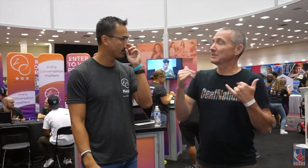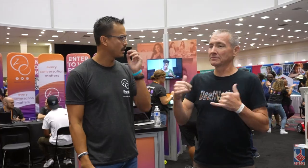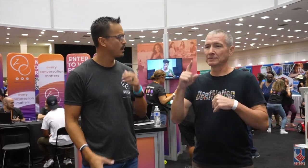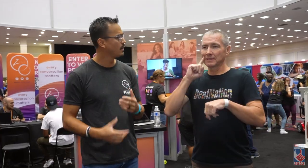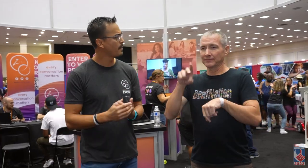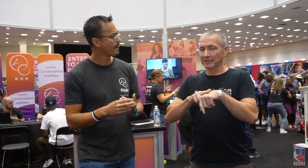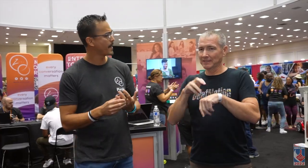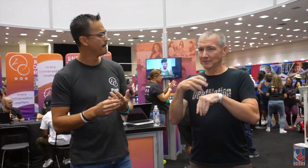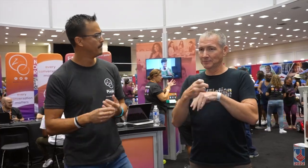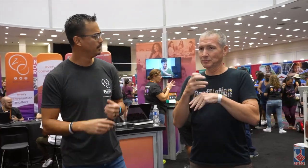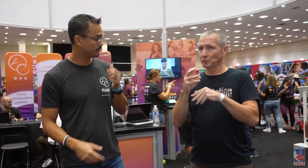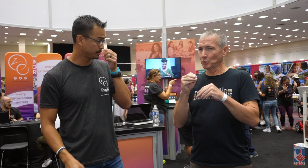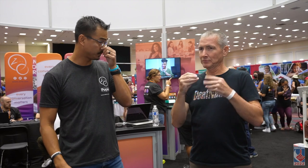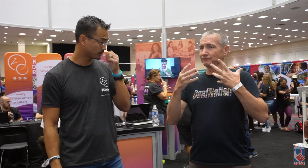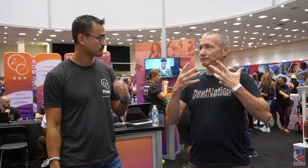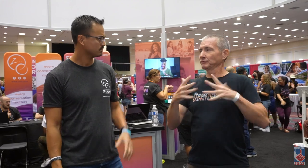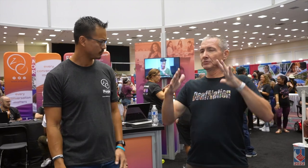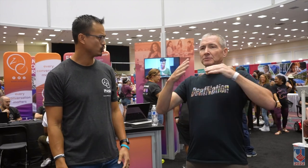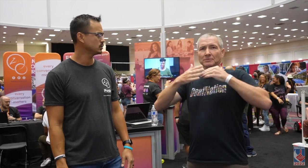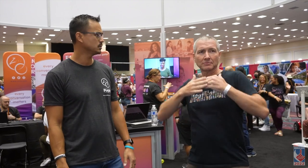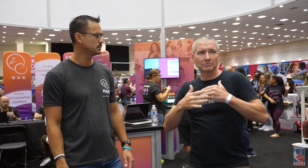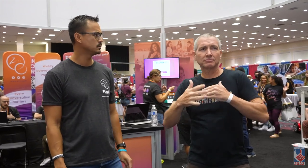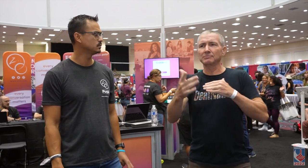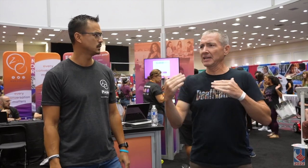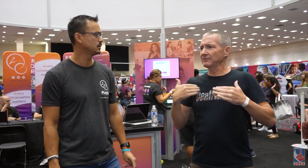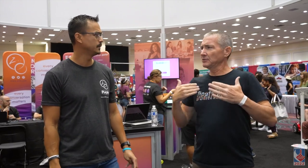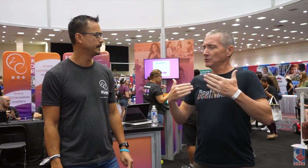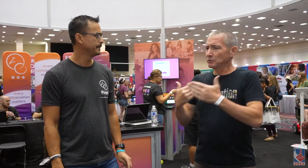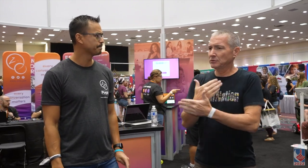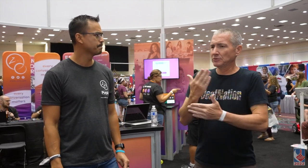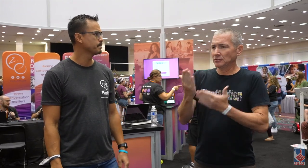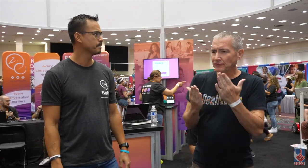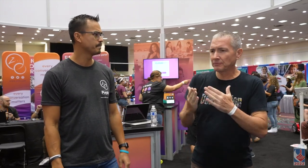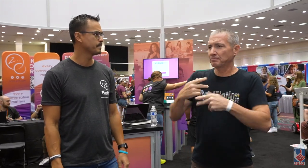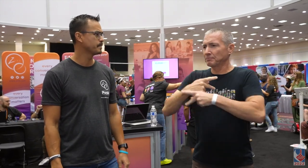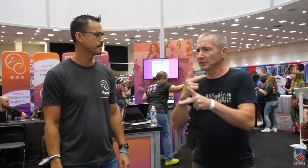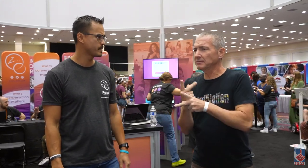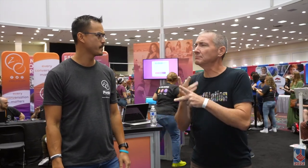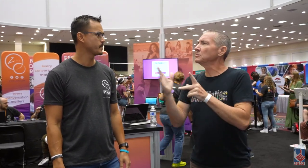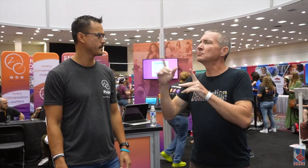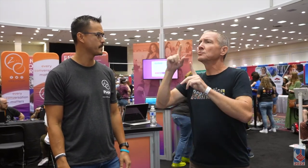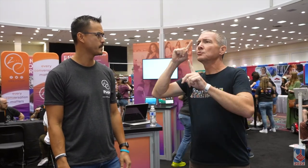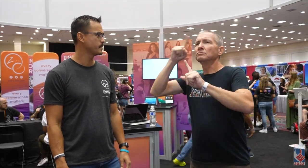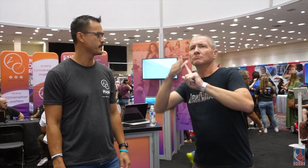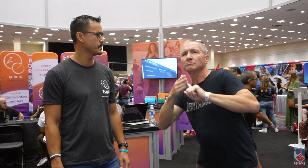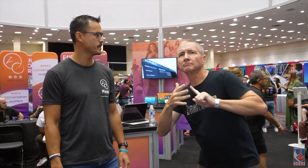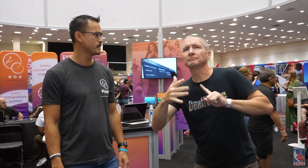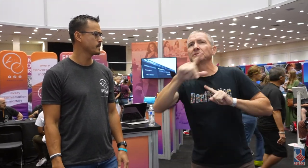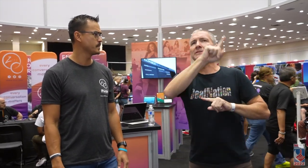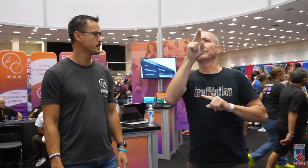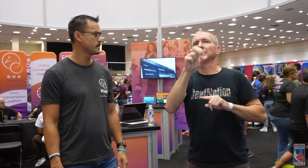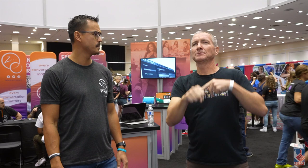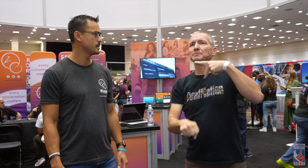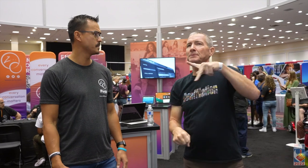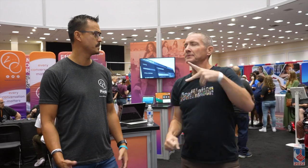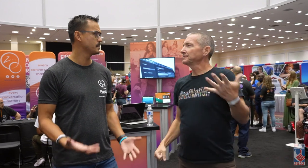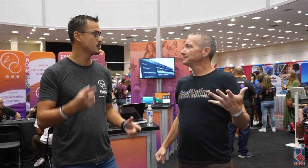So, after DeafNation Expo is done, moving forward, do you have any new products or services that we should expect to see from ZVRS/Purple?